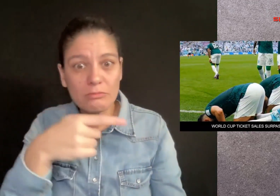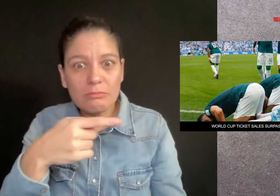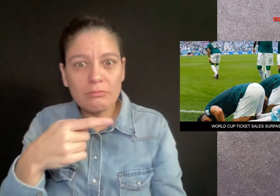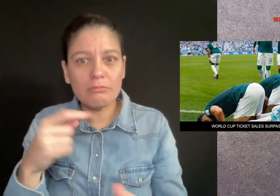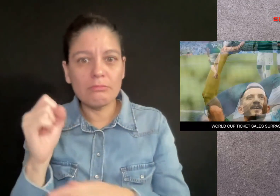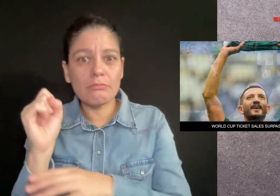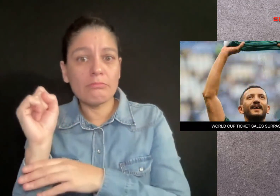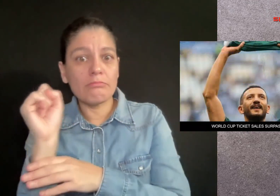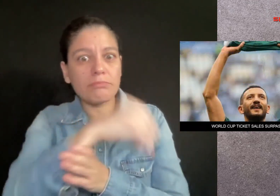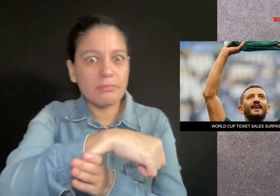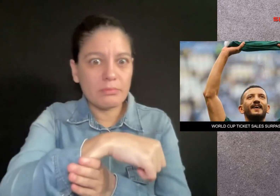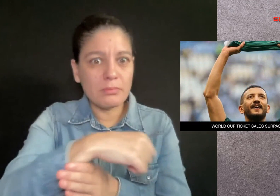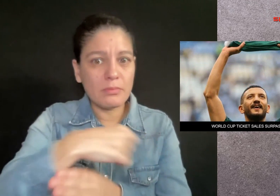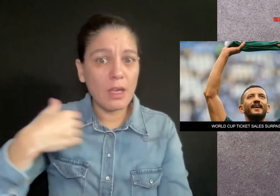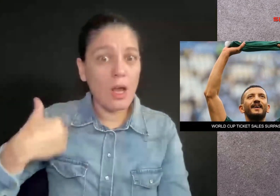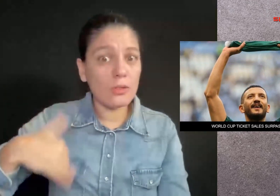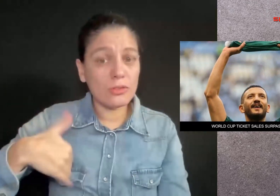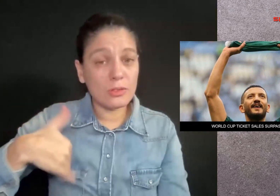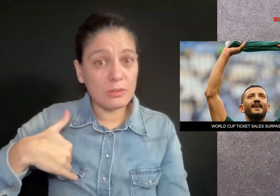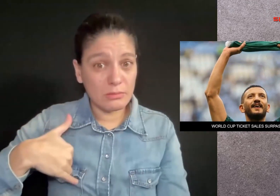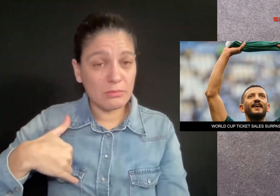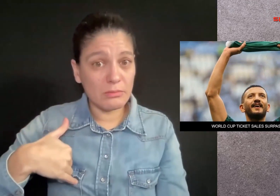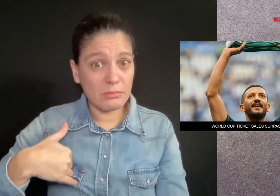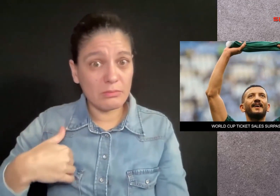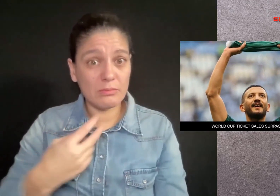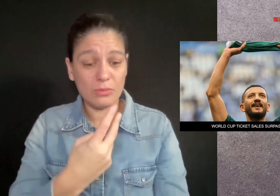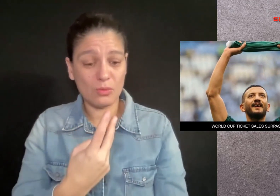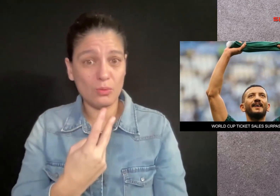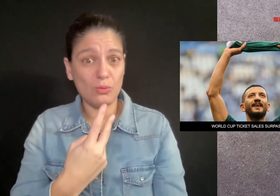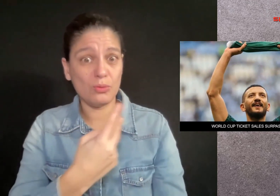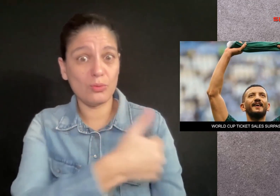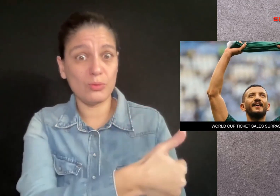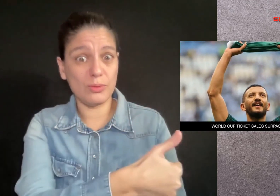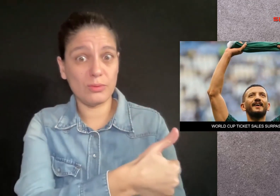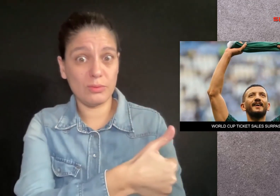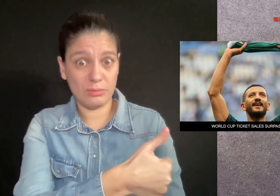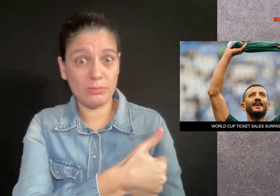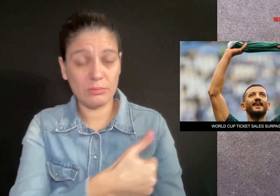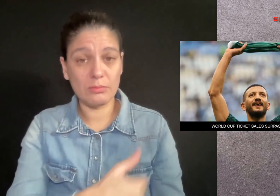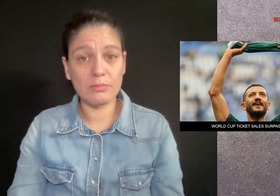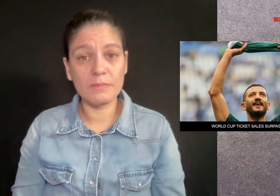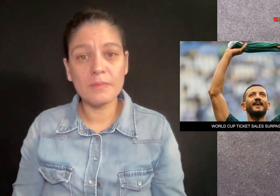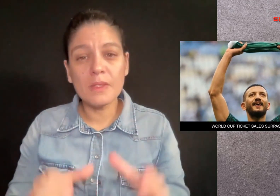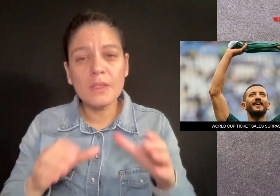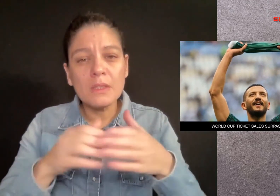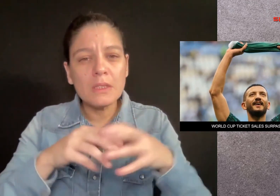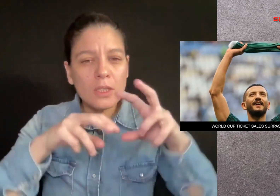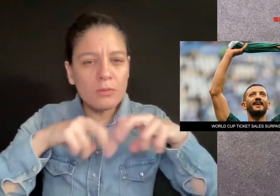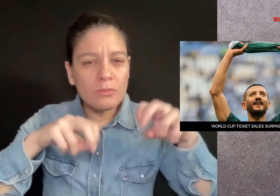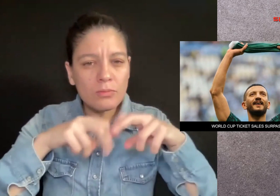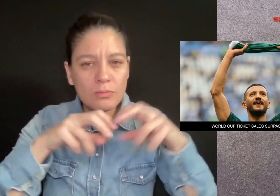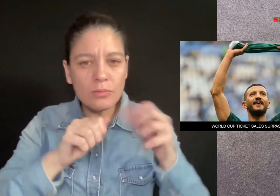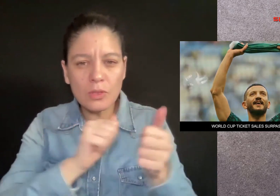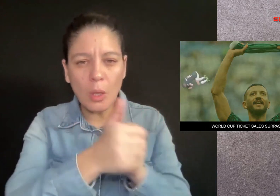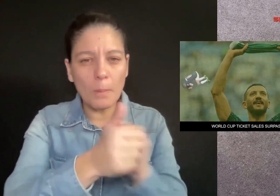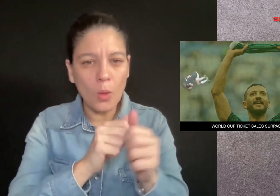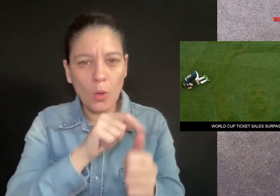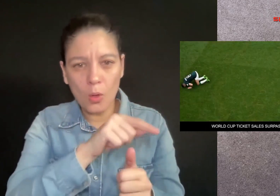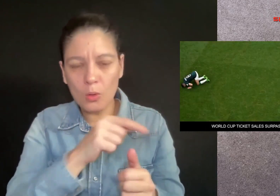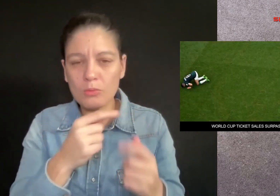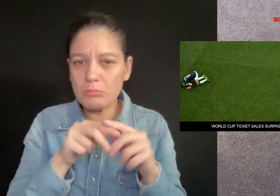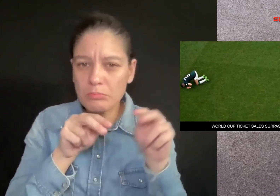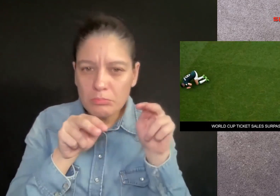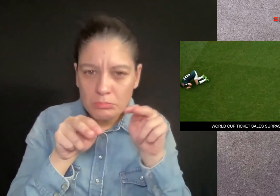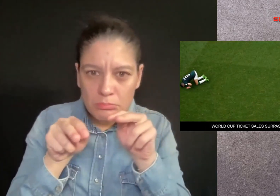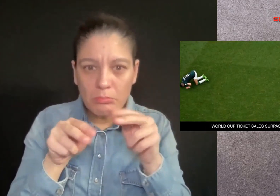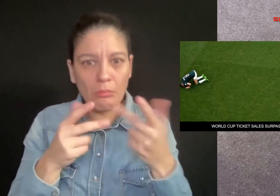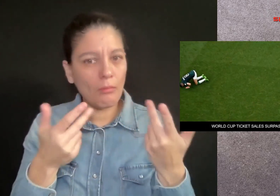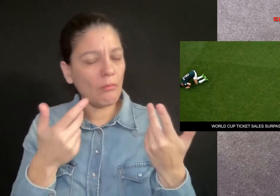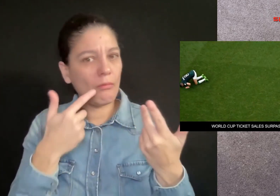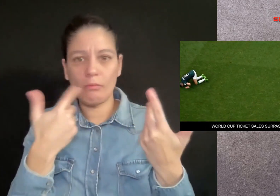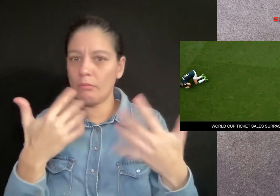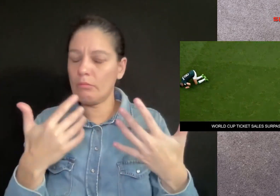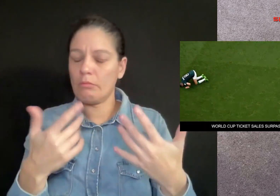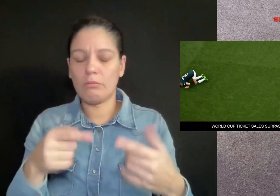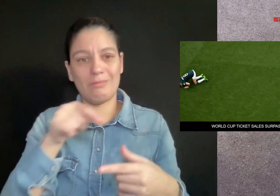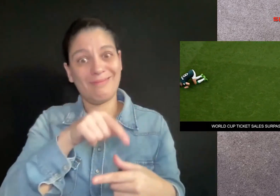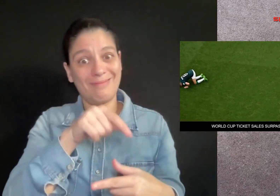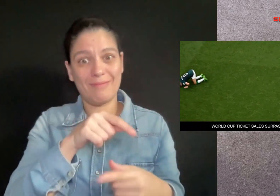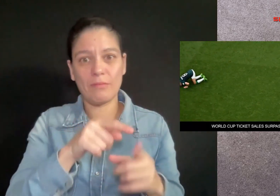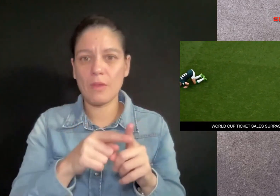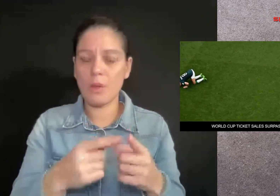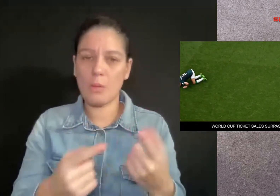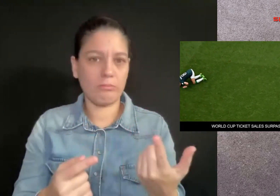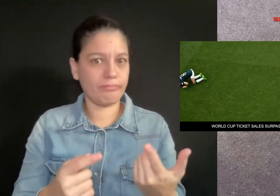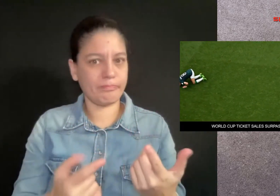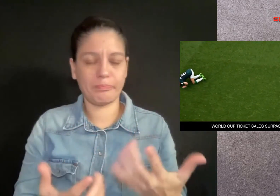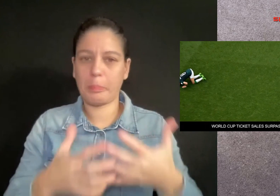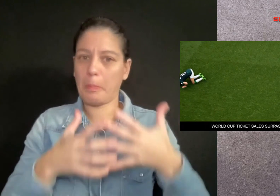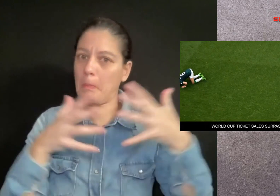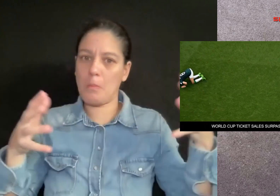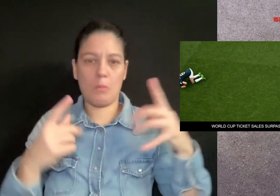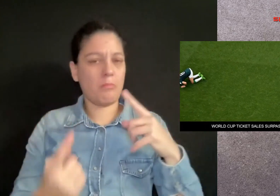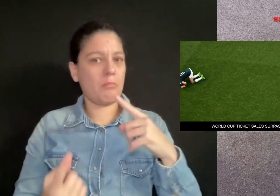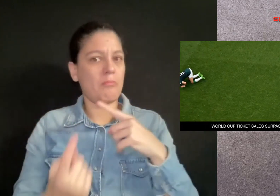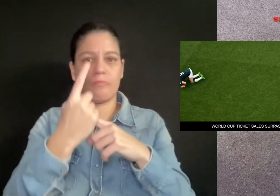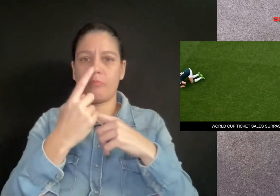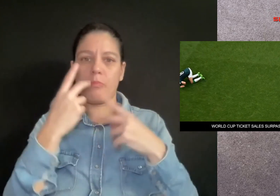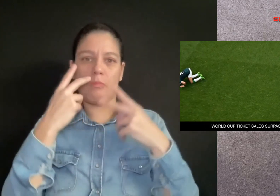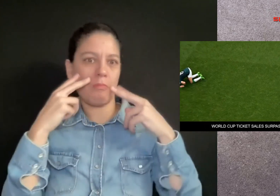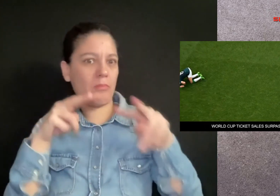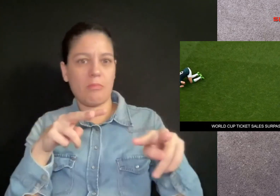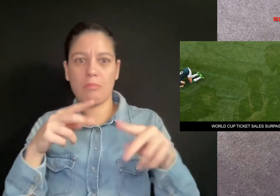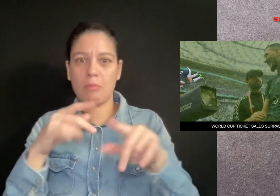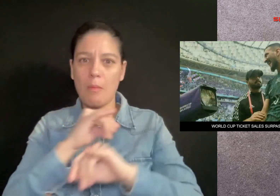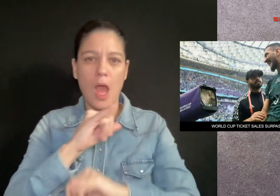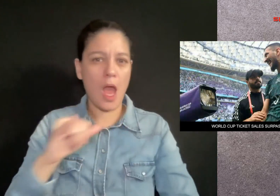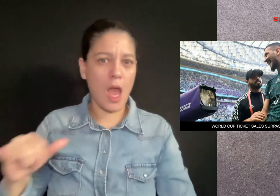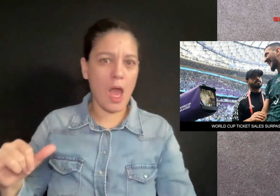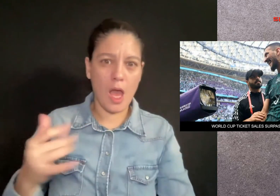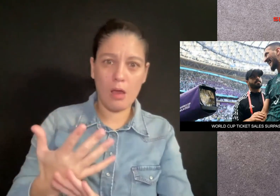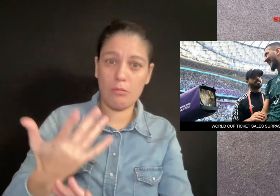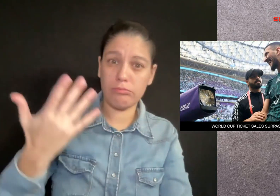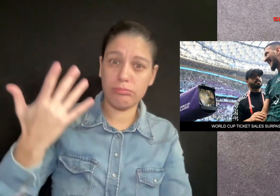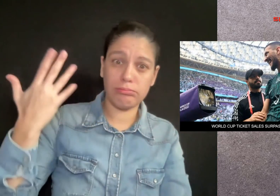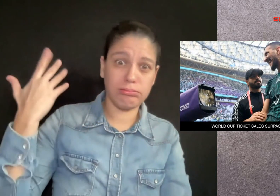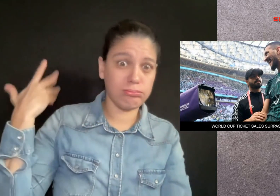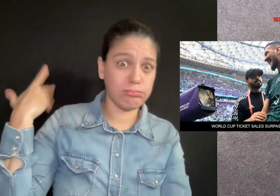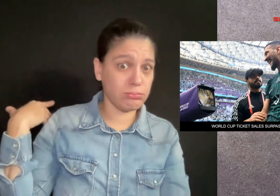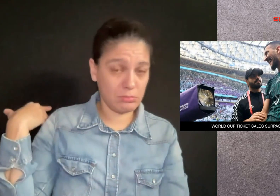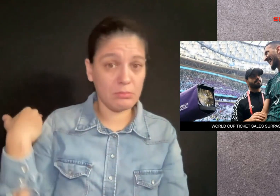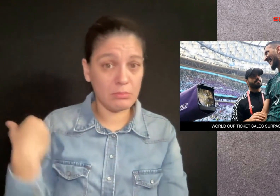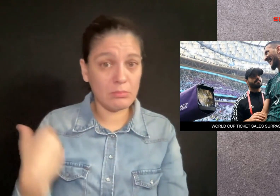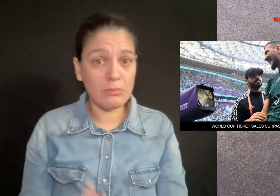beat Argentina 2-1 sports analysts say this was the biggest upset of all time in the World